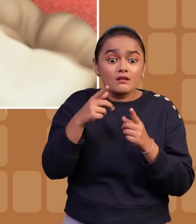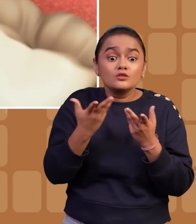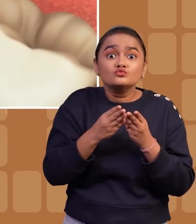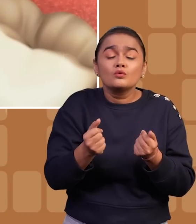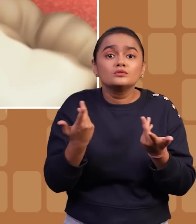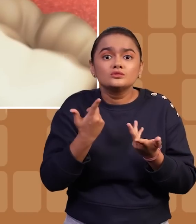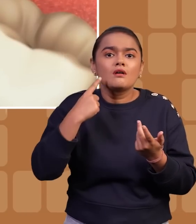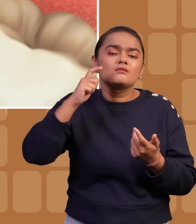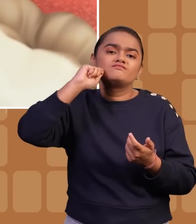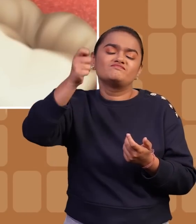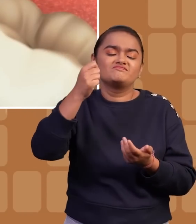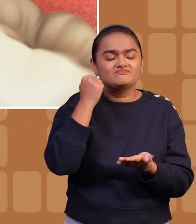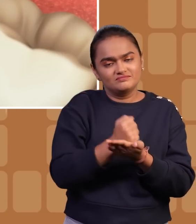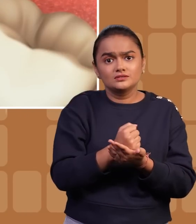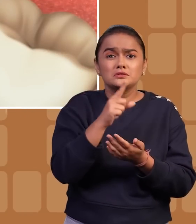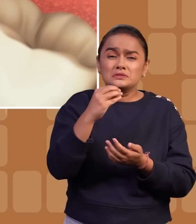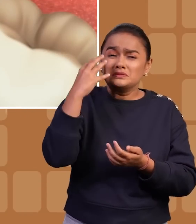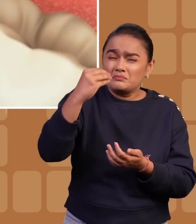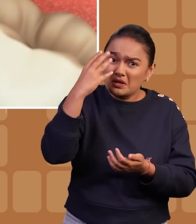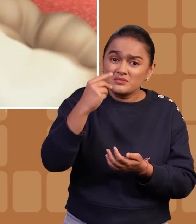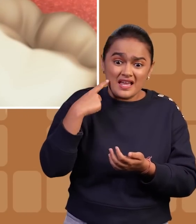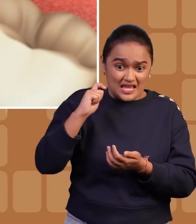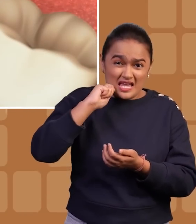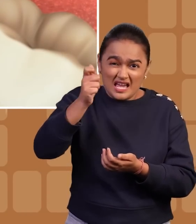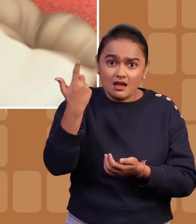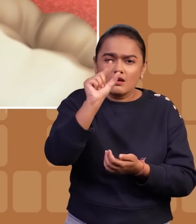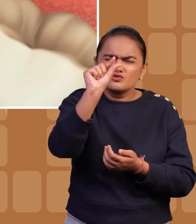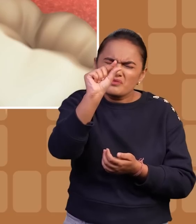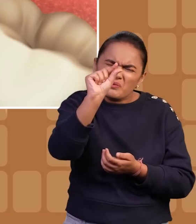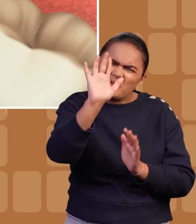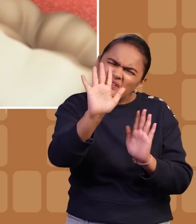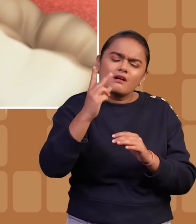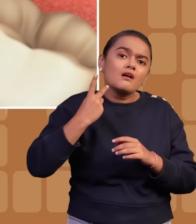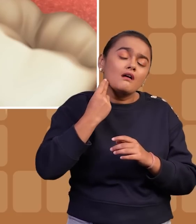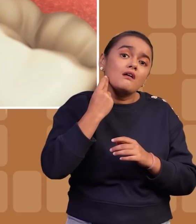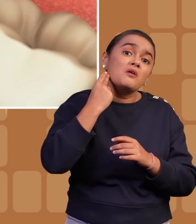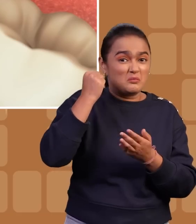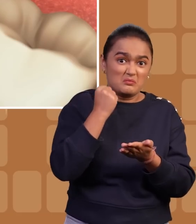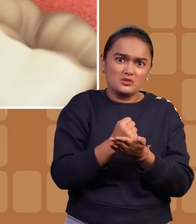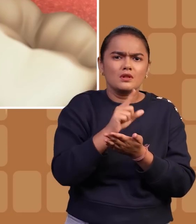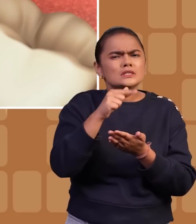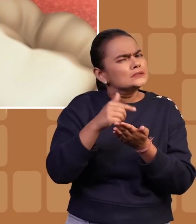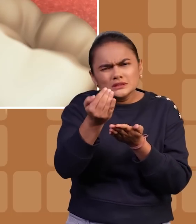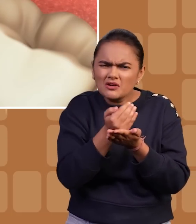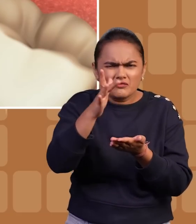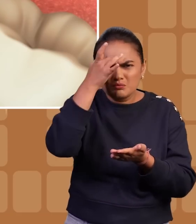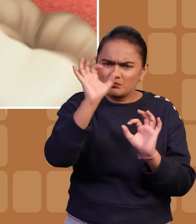In such situations, they need to be removed. And sometimes, a small surgery is required for removal, which is safe.